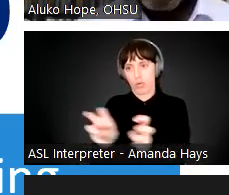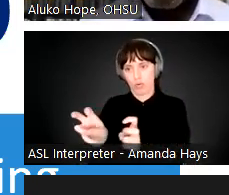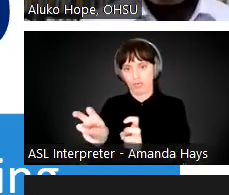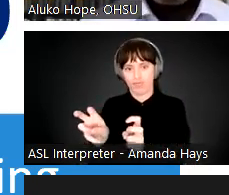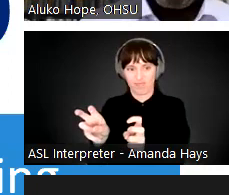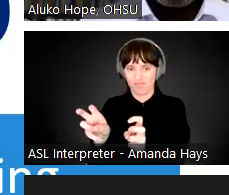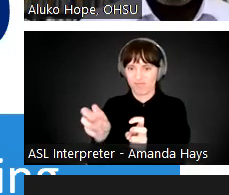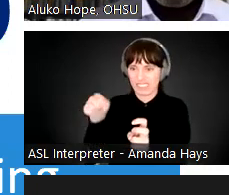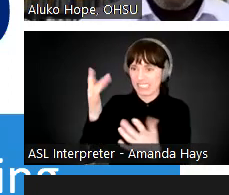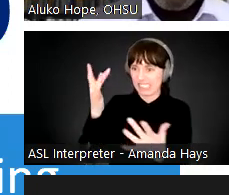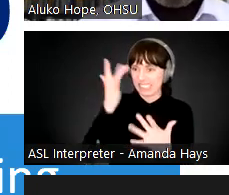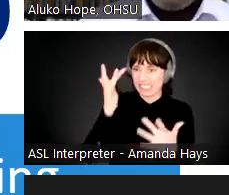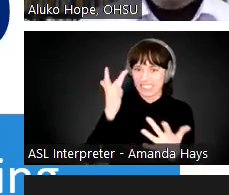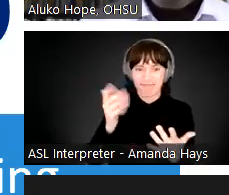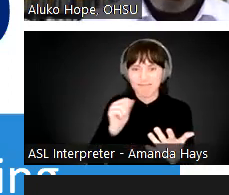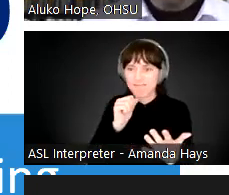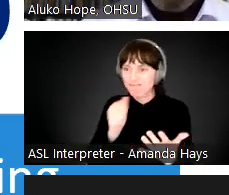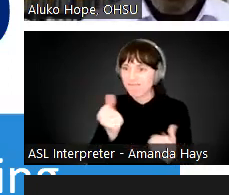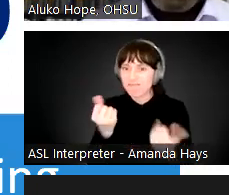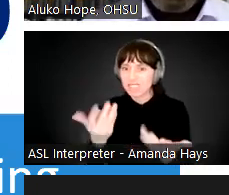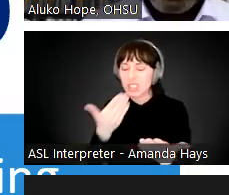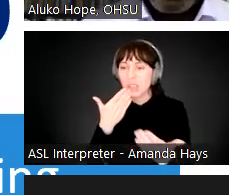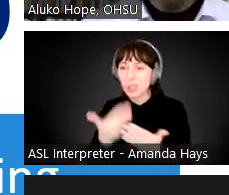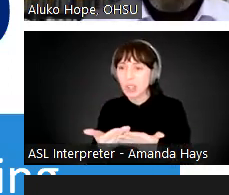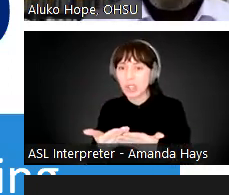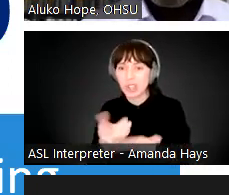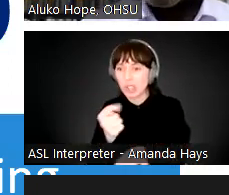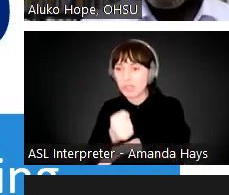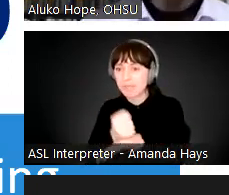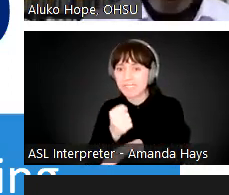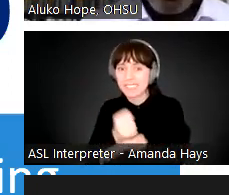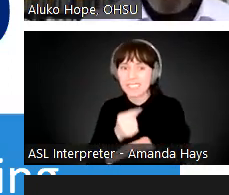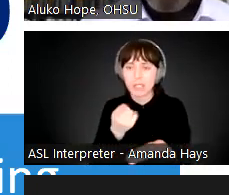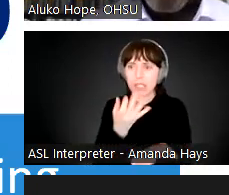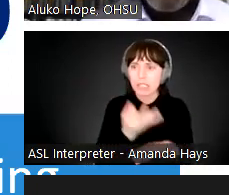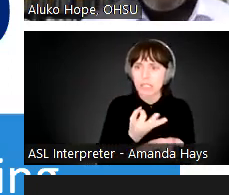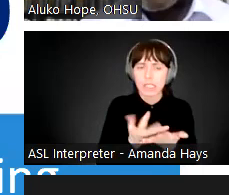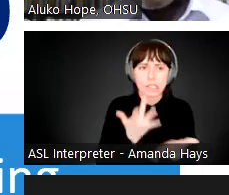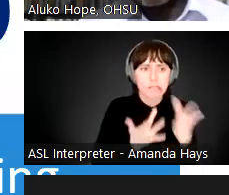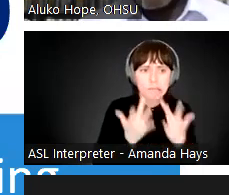good treatments, and so if you're gonna, if you're financially vulnerable, I think that's going to be a difficult. If you